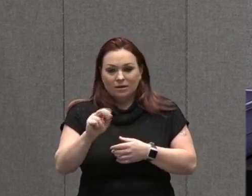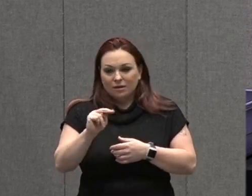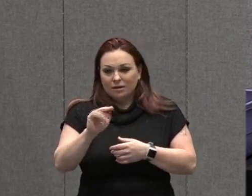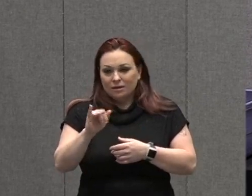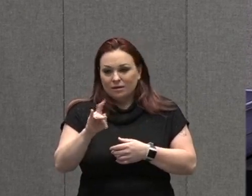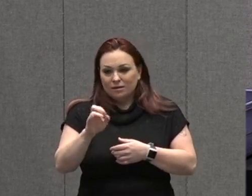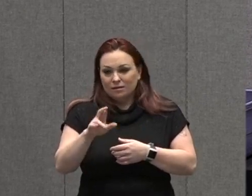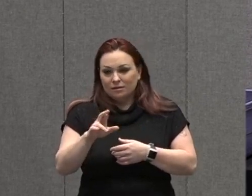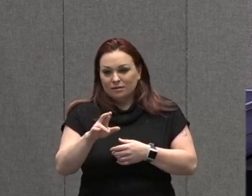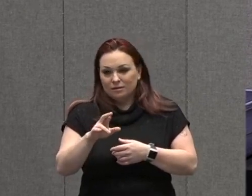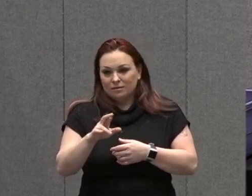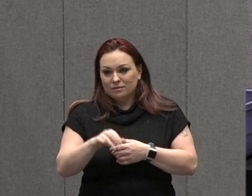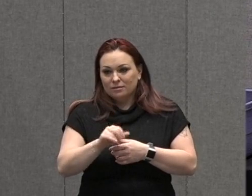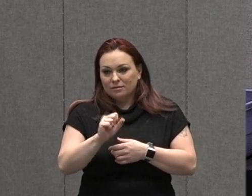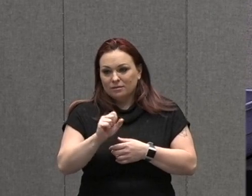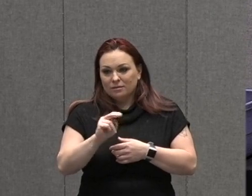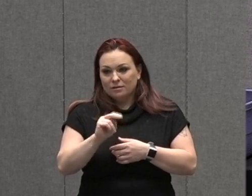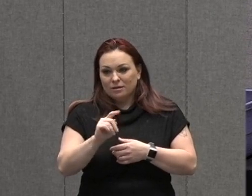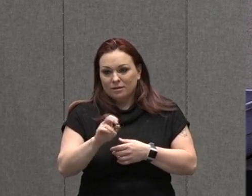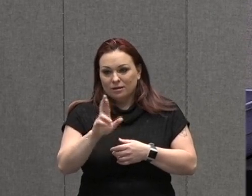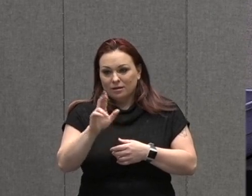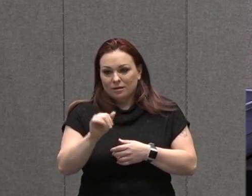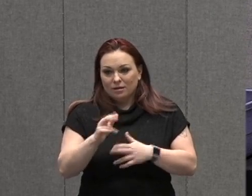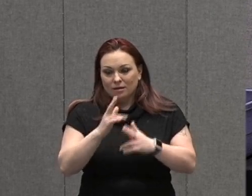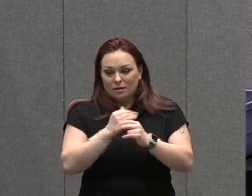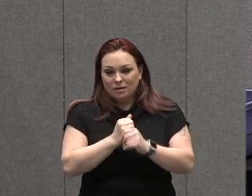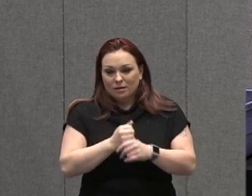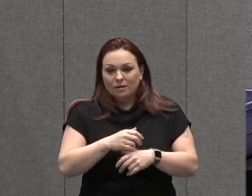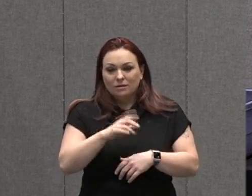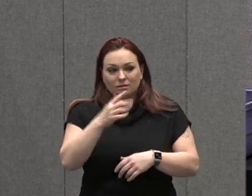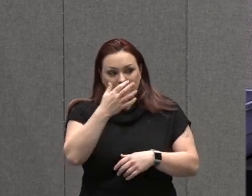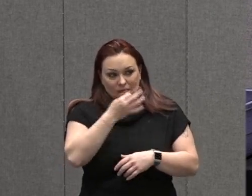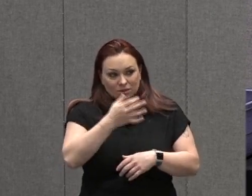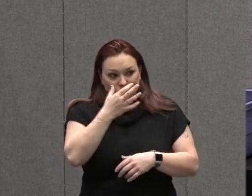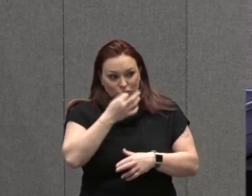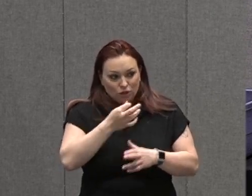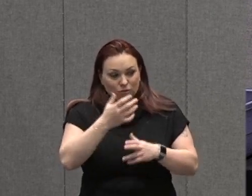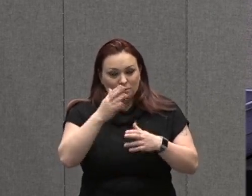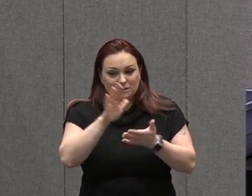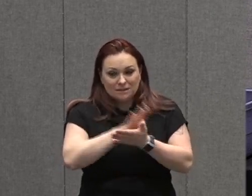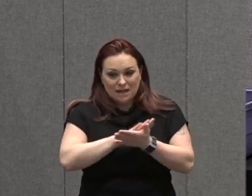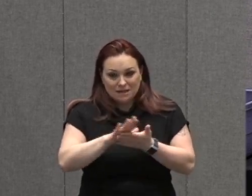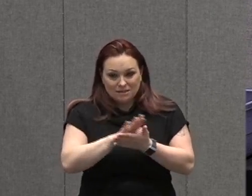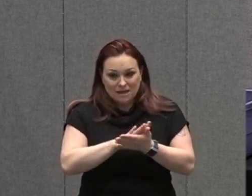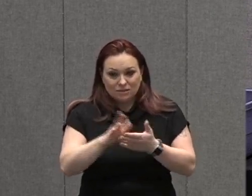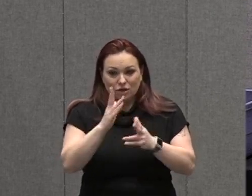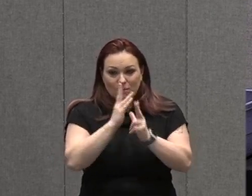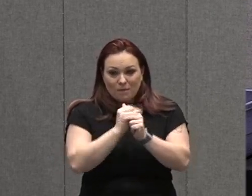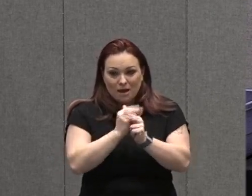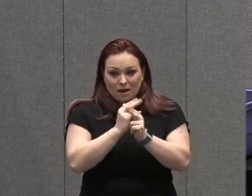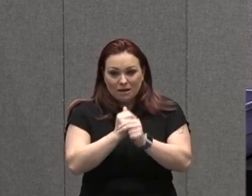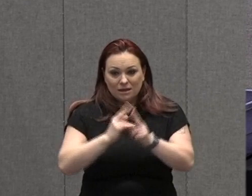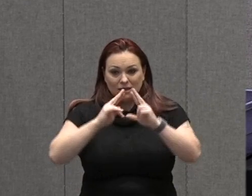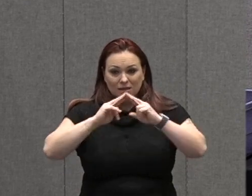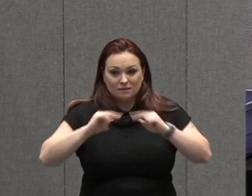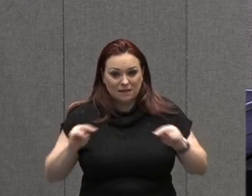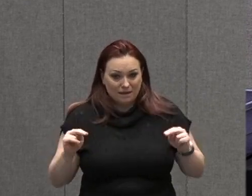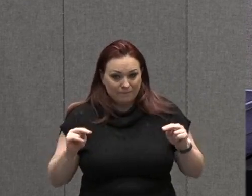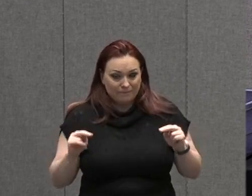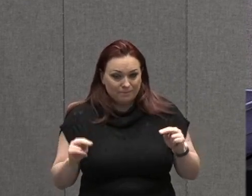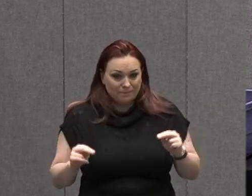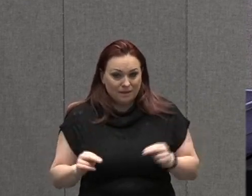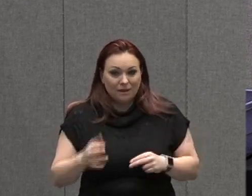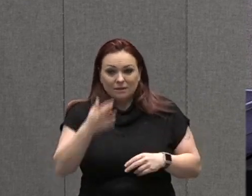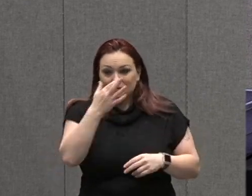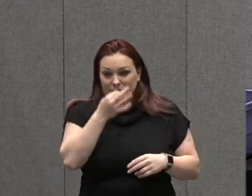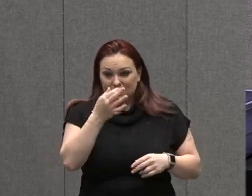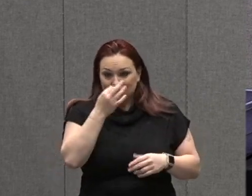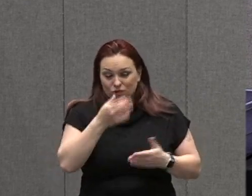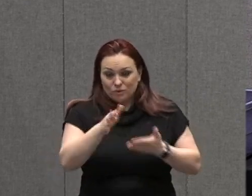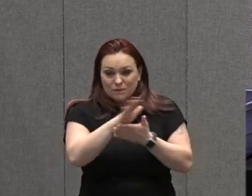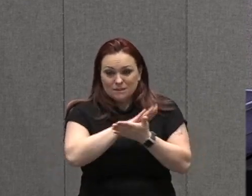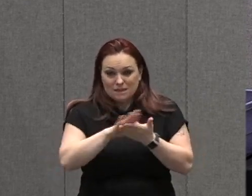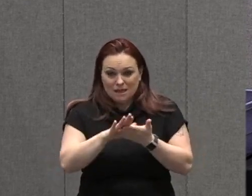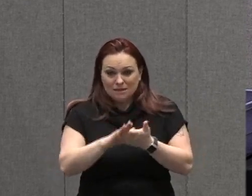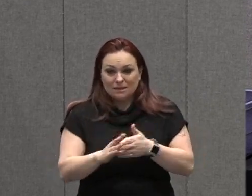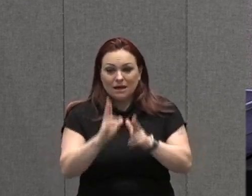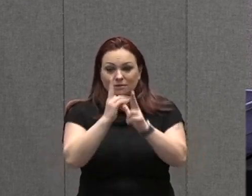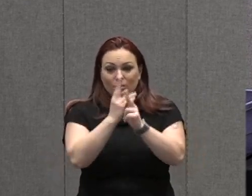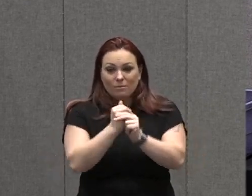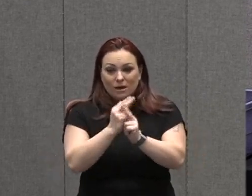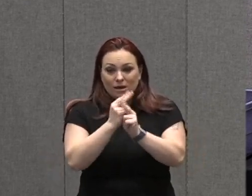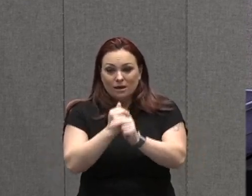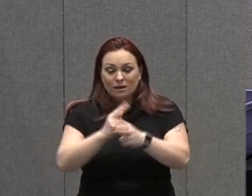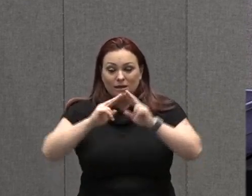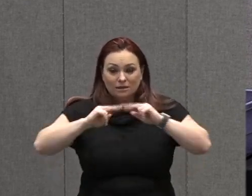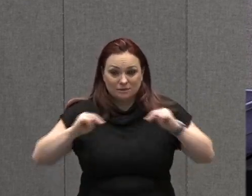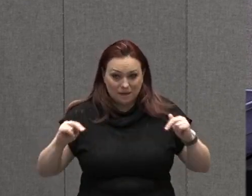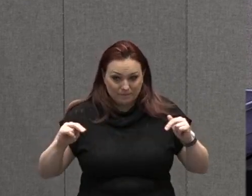Tissue sanitizer bunny tape.